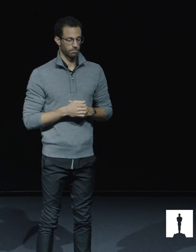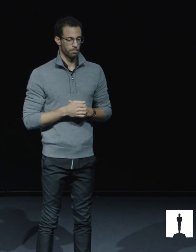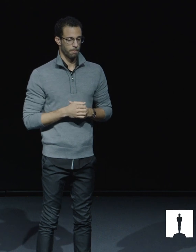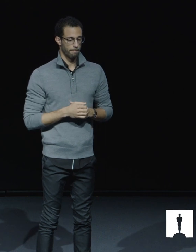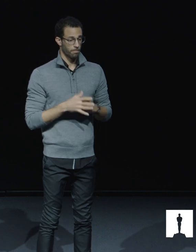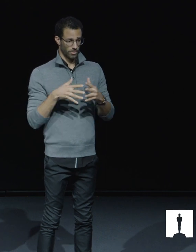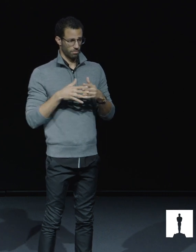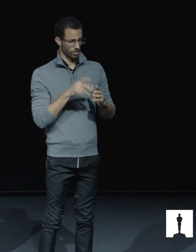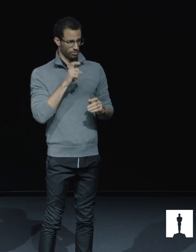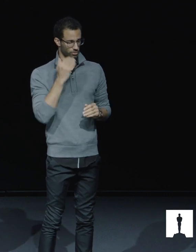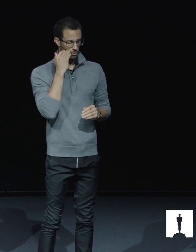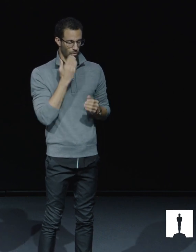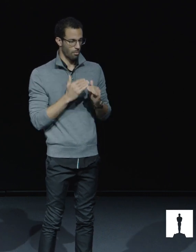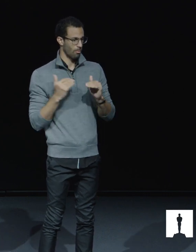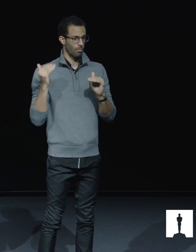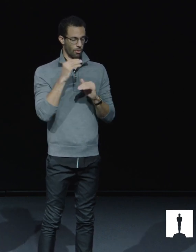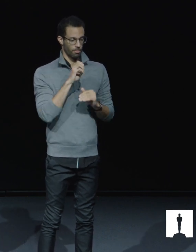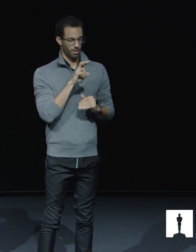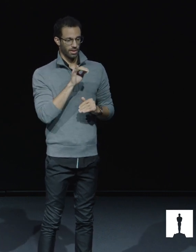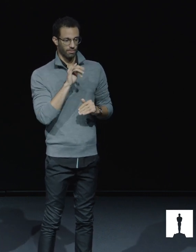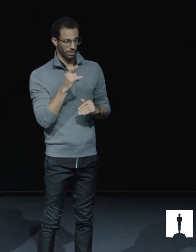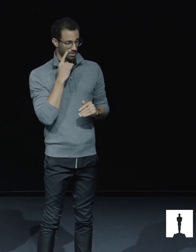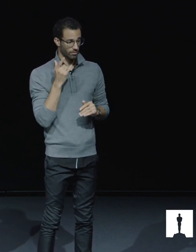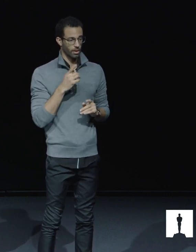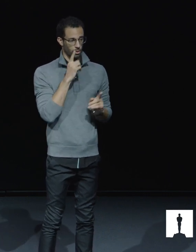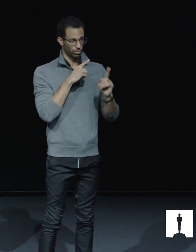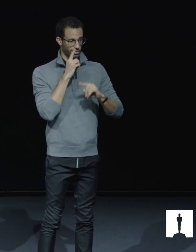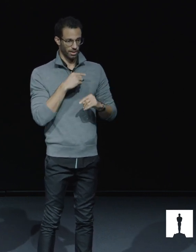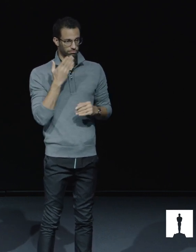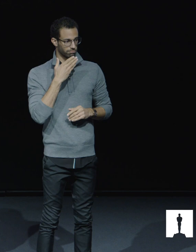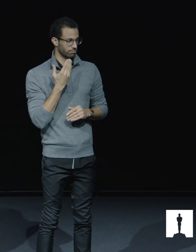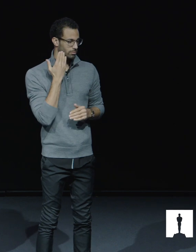evil than that. If they pretend otherwise, they are lying. And any Black man––and